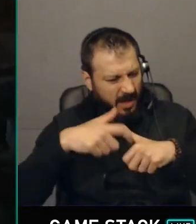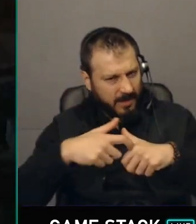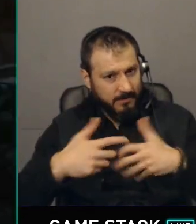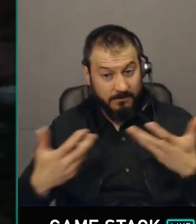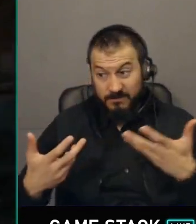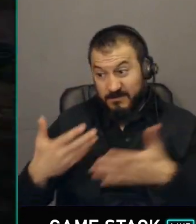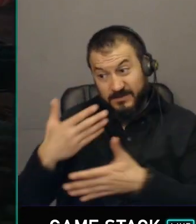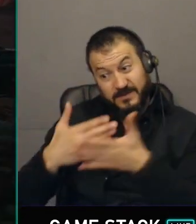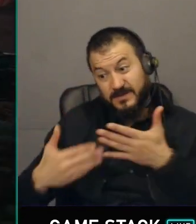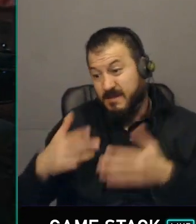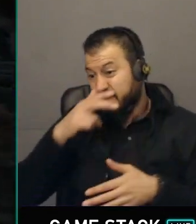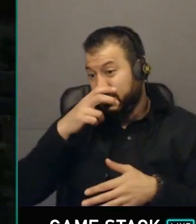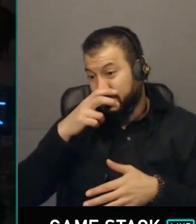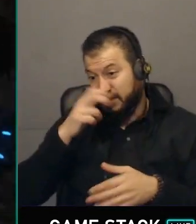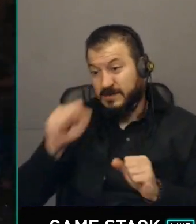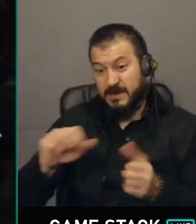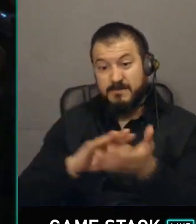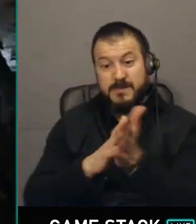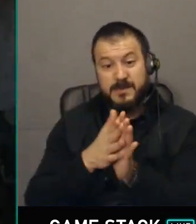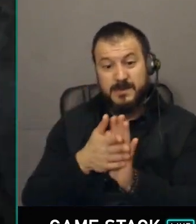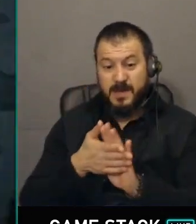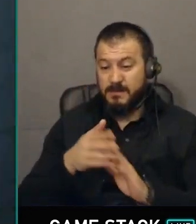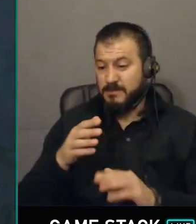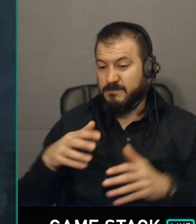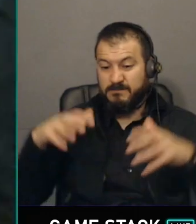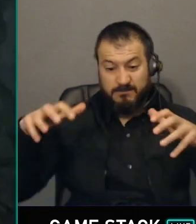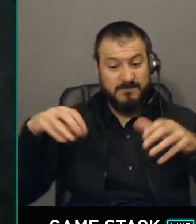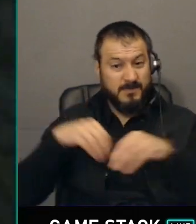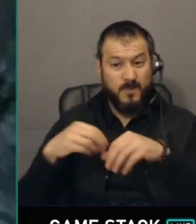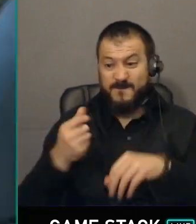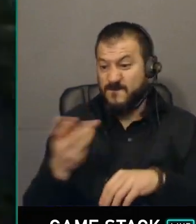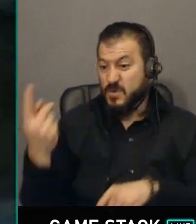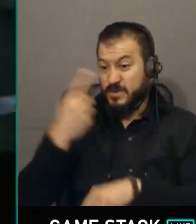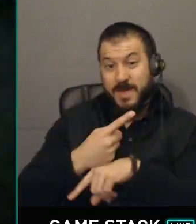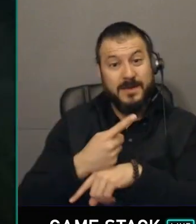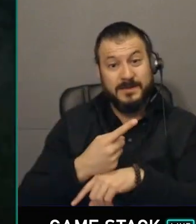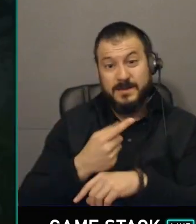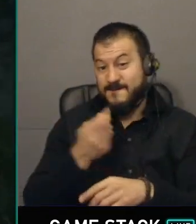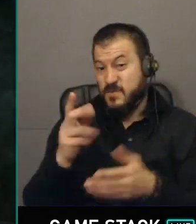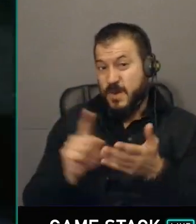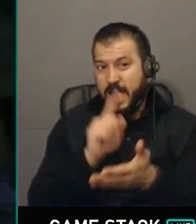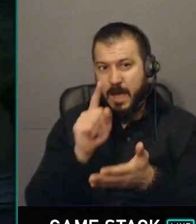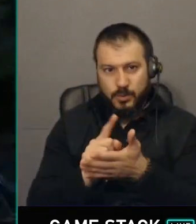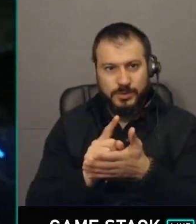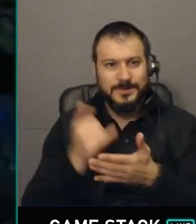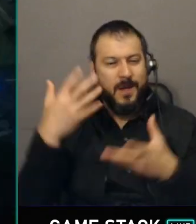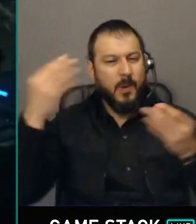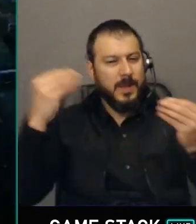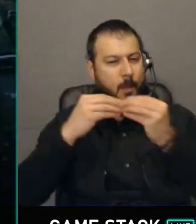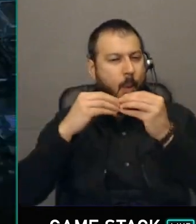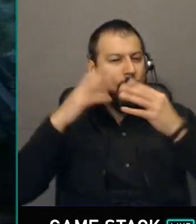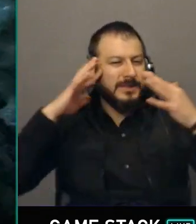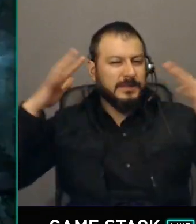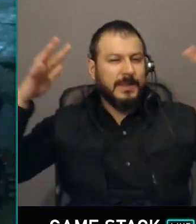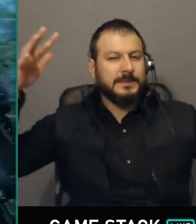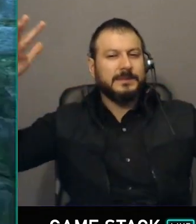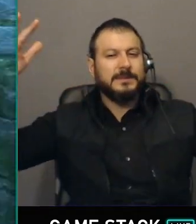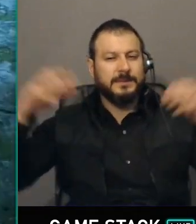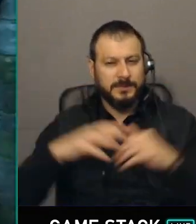“Some insect juveniles can become drones in days, hours even.” “So, juvies and drones?”